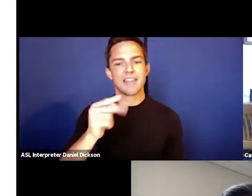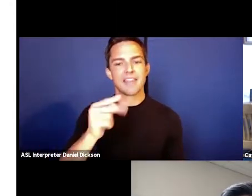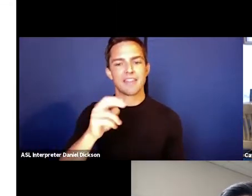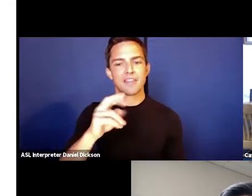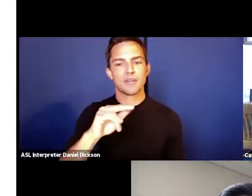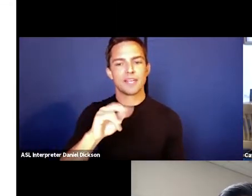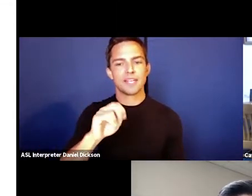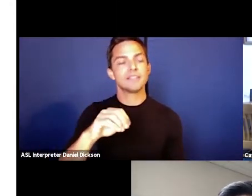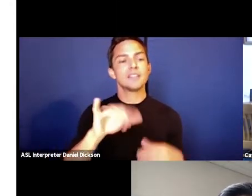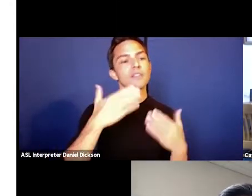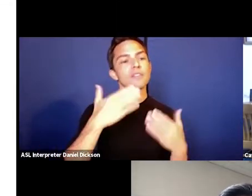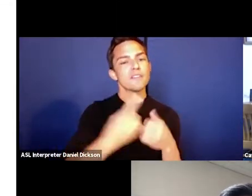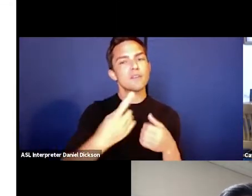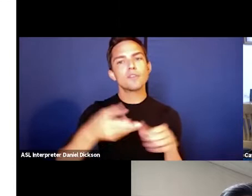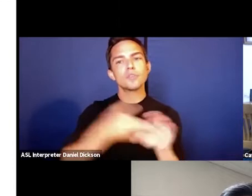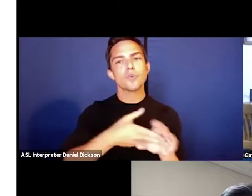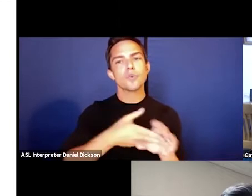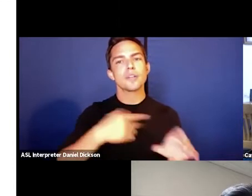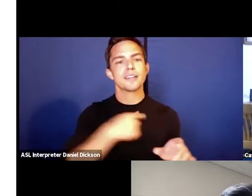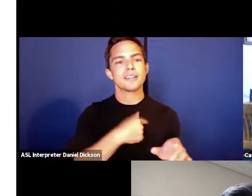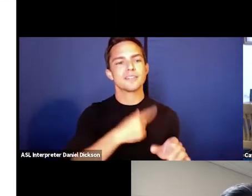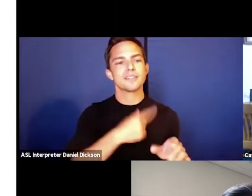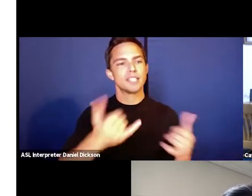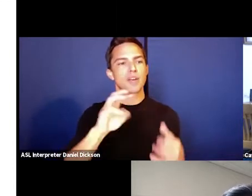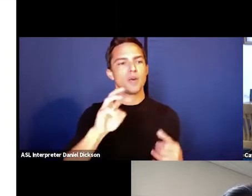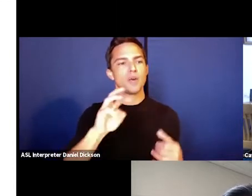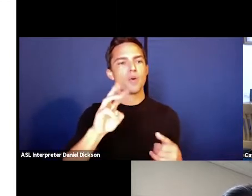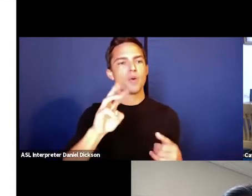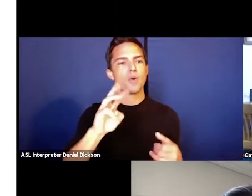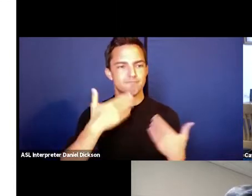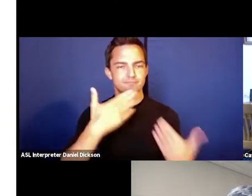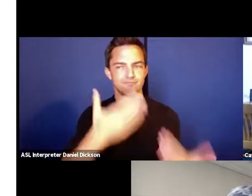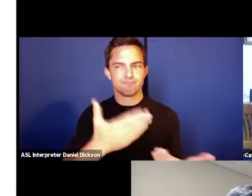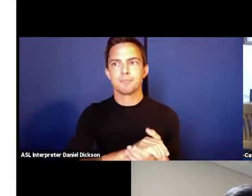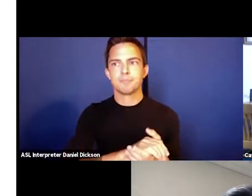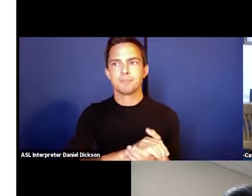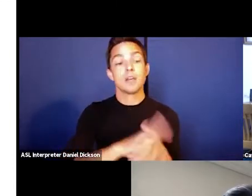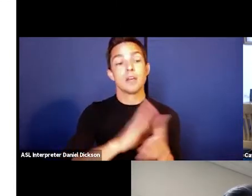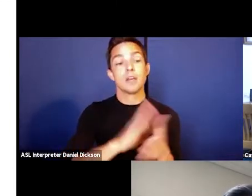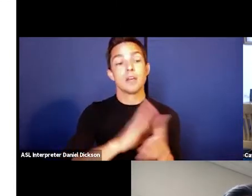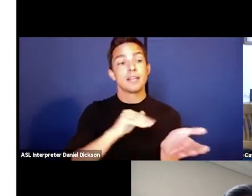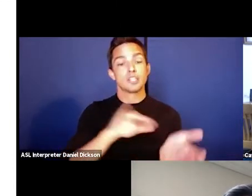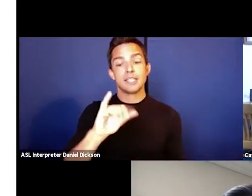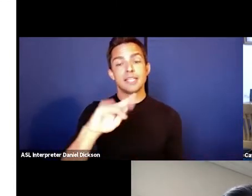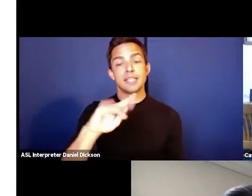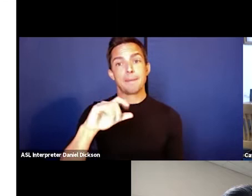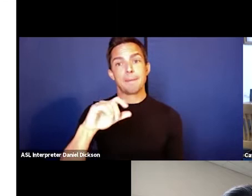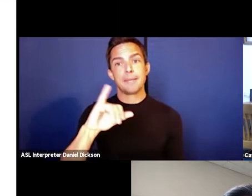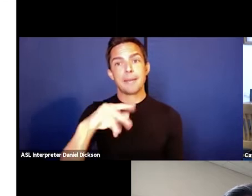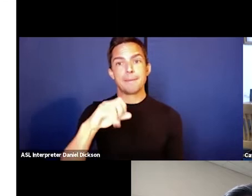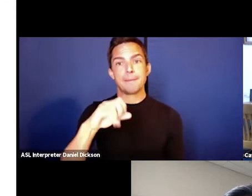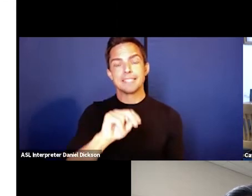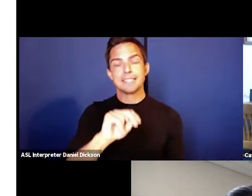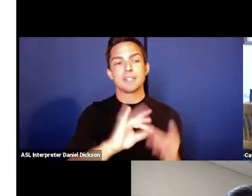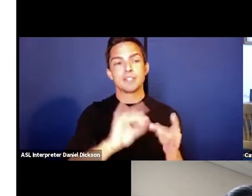for joining us for today's webinar. So as Dr. Ipsen mentioned, social connection encompasses